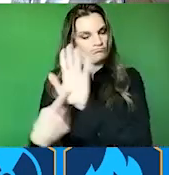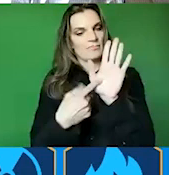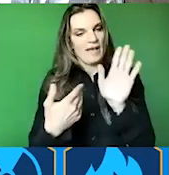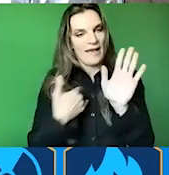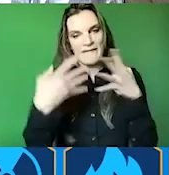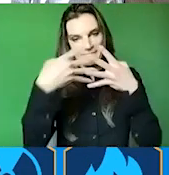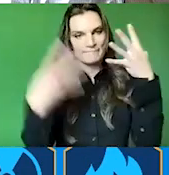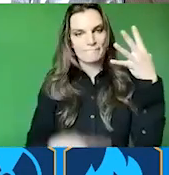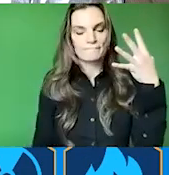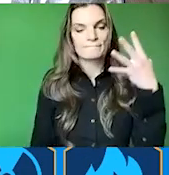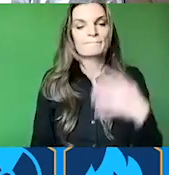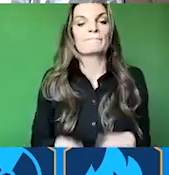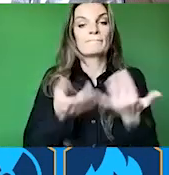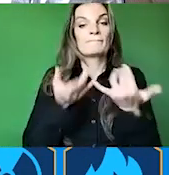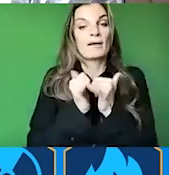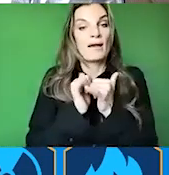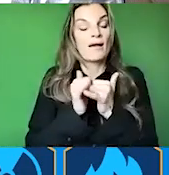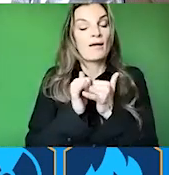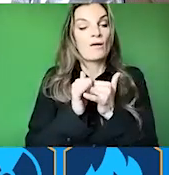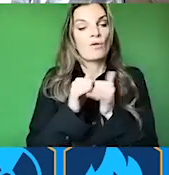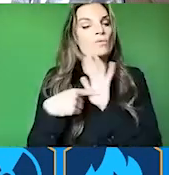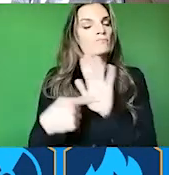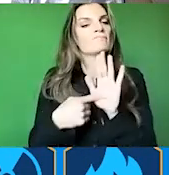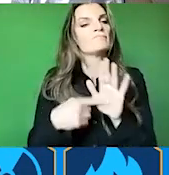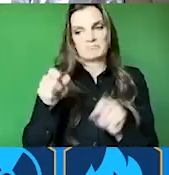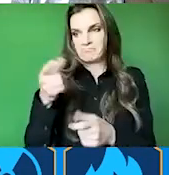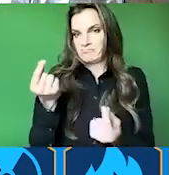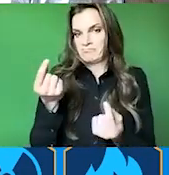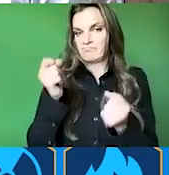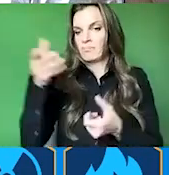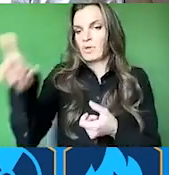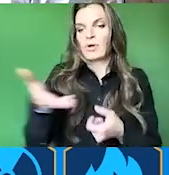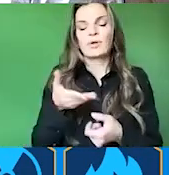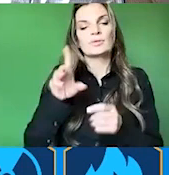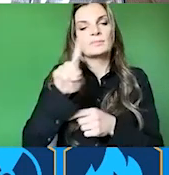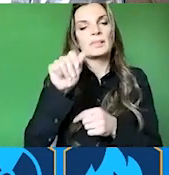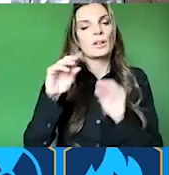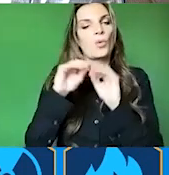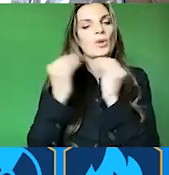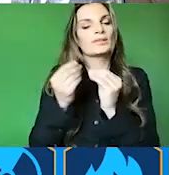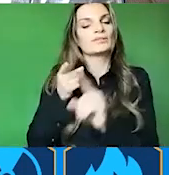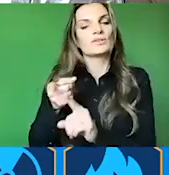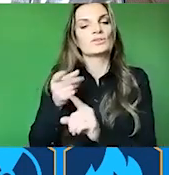this can happen you can hire disability organizations or disabled individuals to conduct